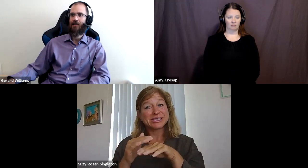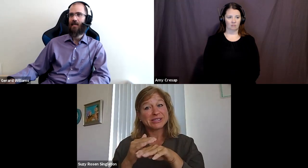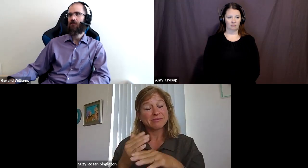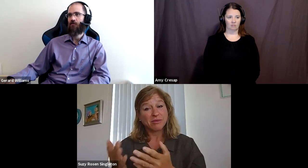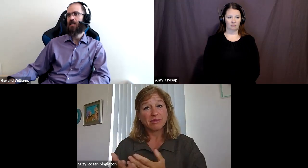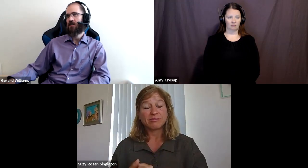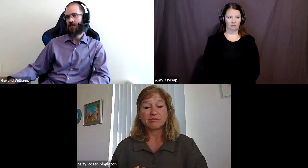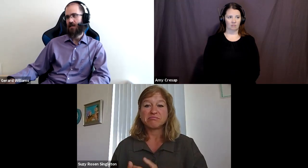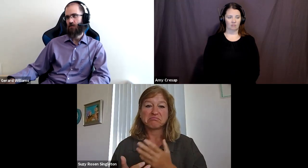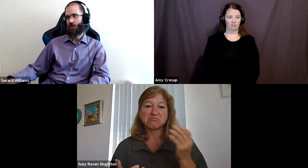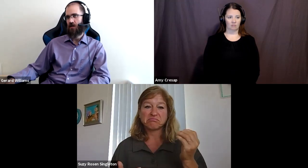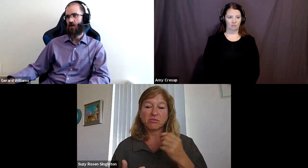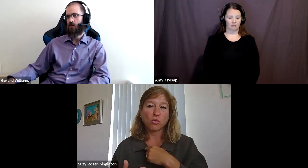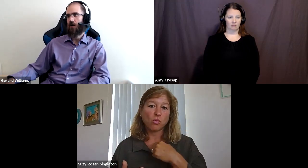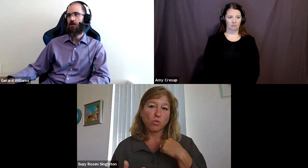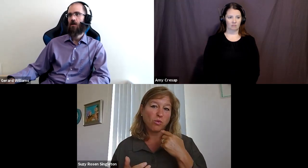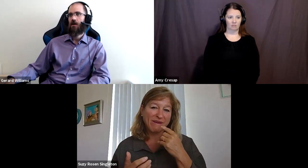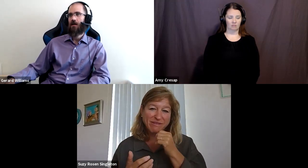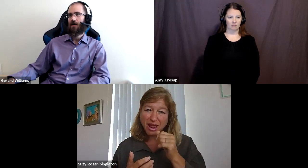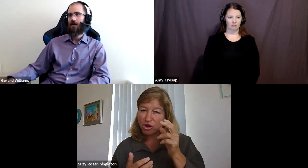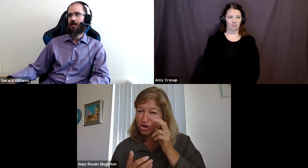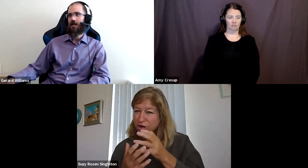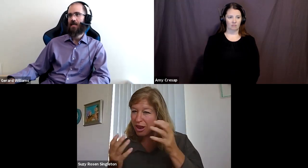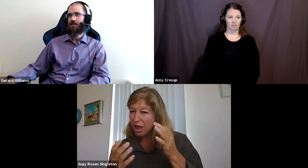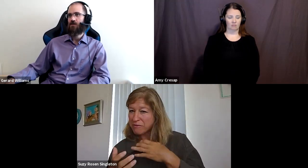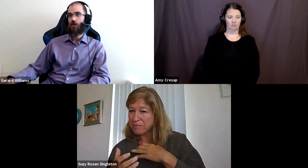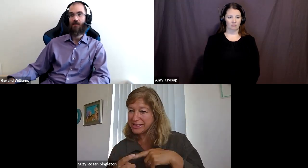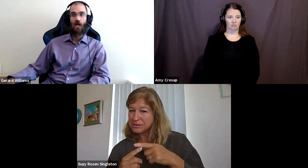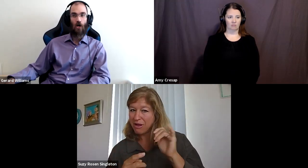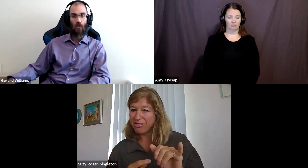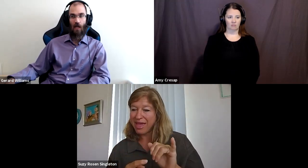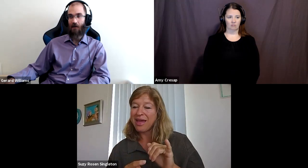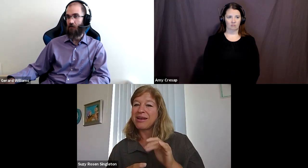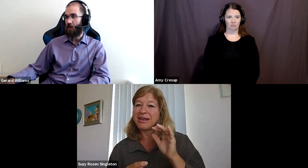the information is accessible there as well. And we have not heard a lot of complaints